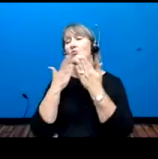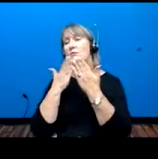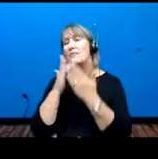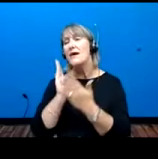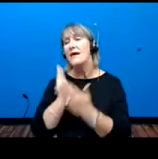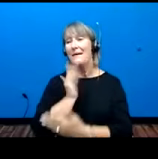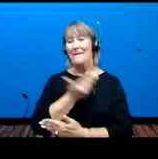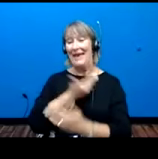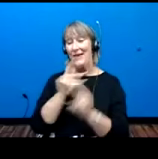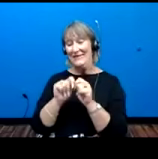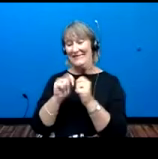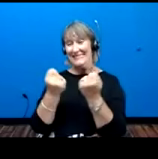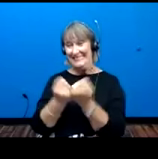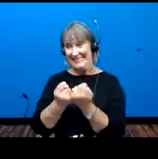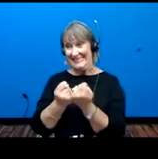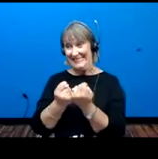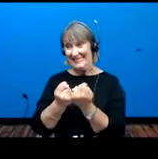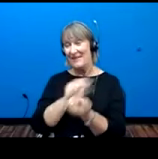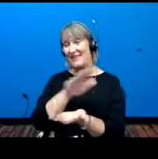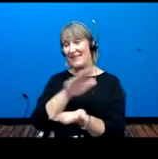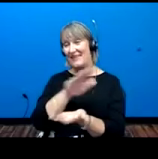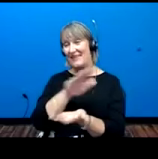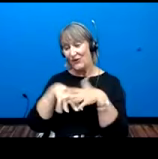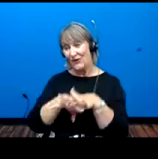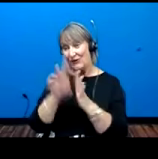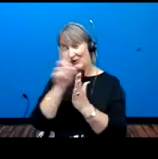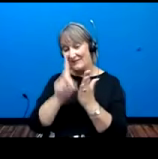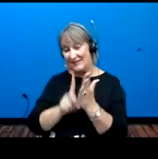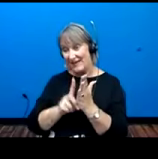our Center for Inclusive Design and Innovation team, CIDI team.